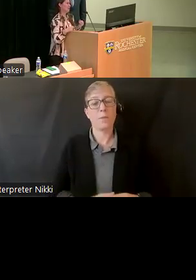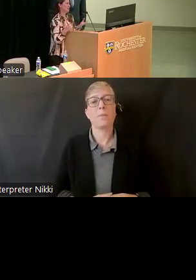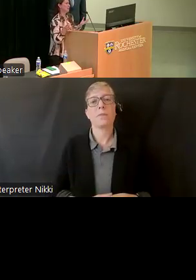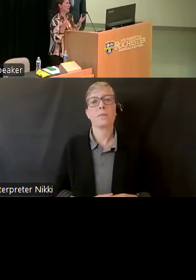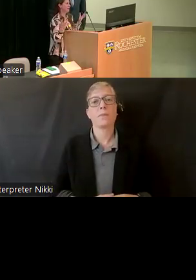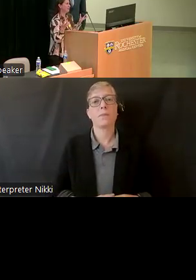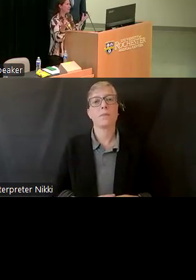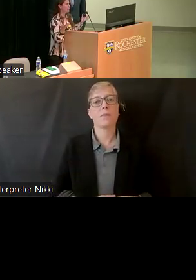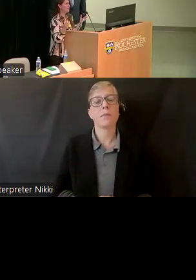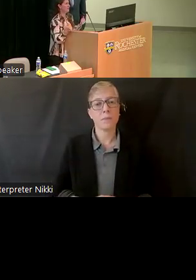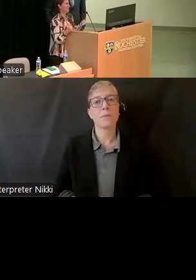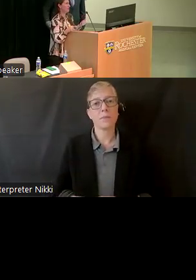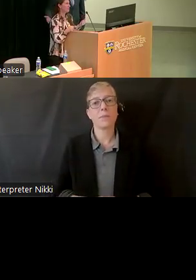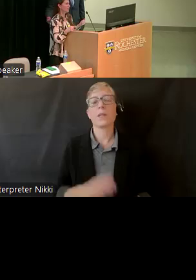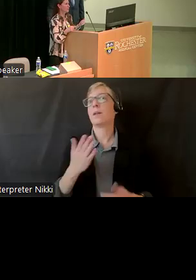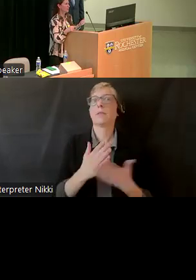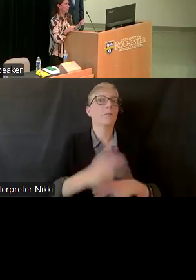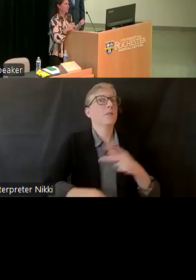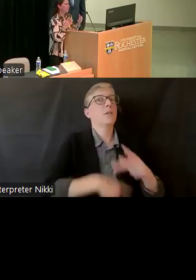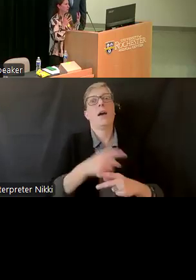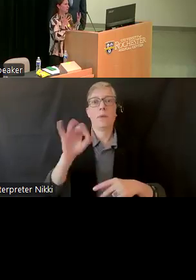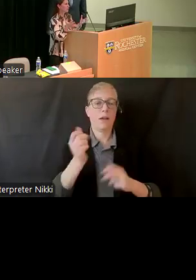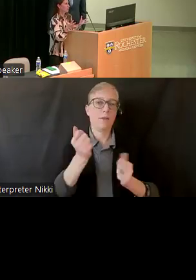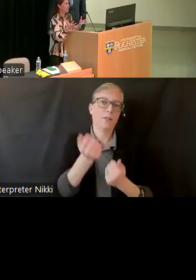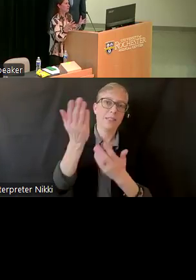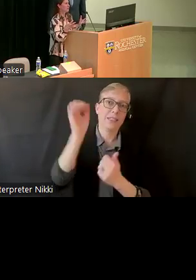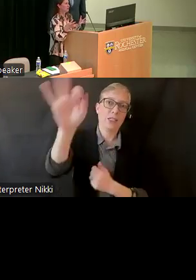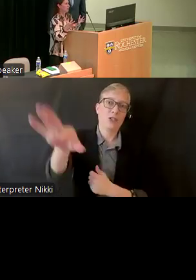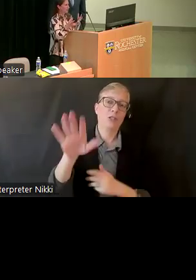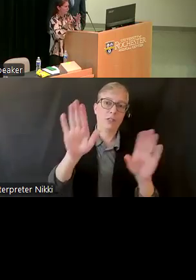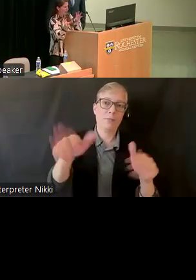have this I sometimes type of suggestion box because really you're the ones doing you know